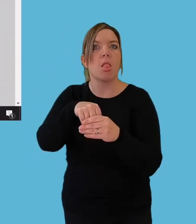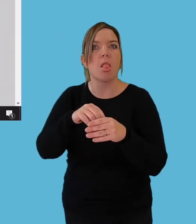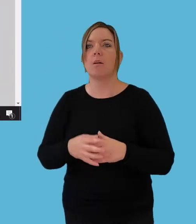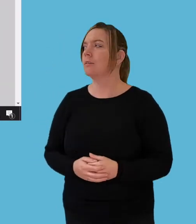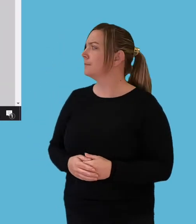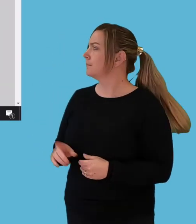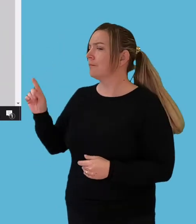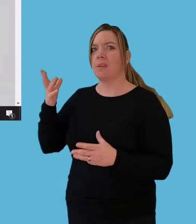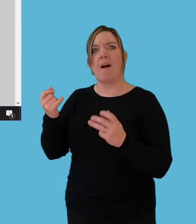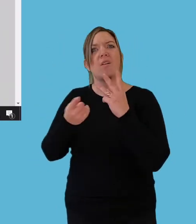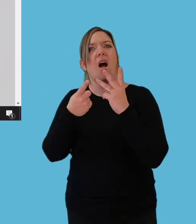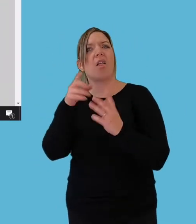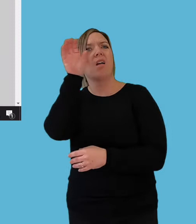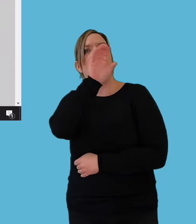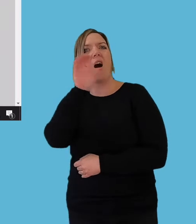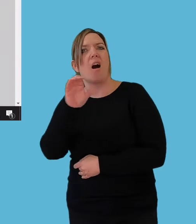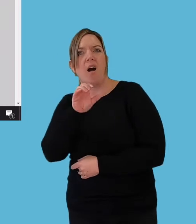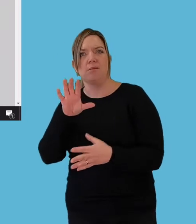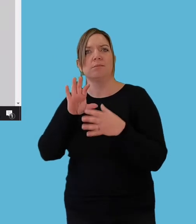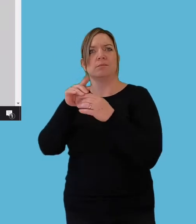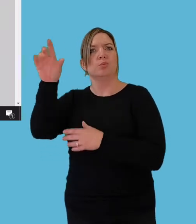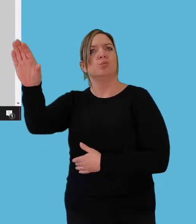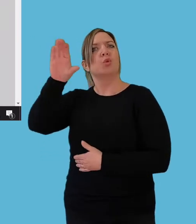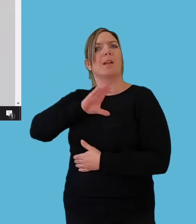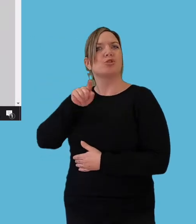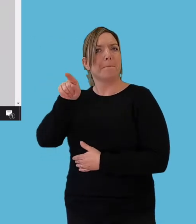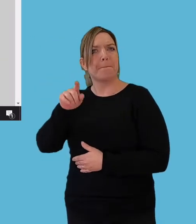and then also, it has some other tiles related to some of our scholarship programmes.